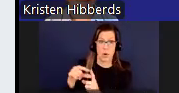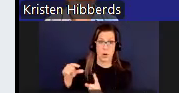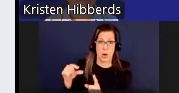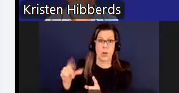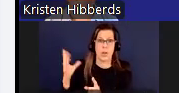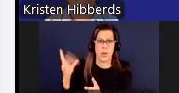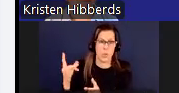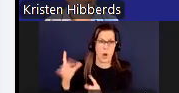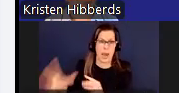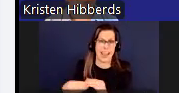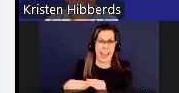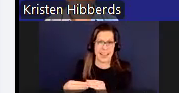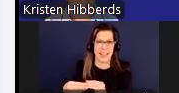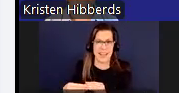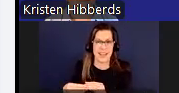that was added in as an addition.